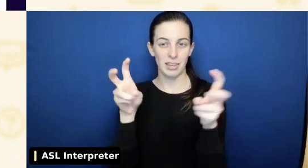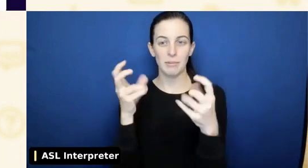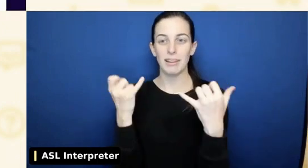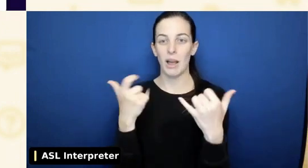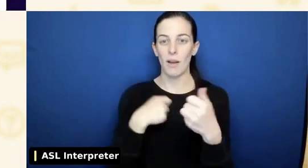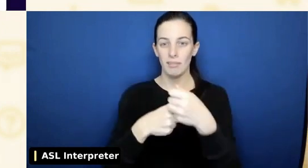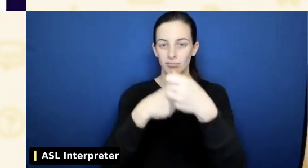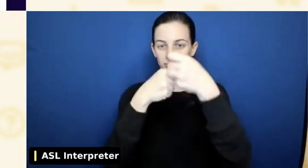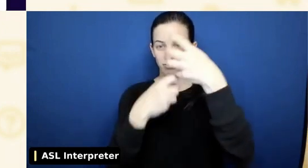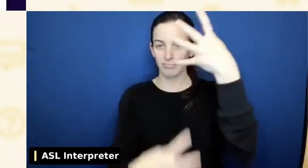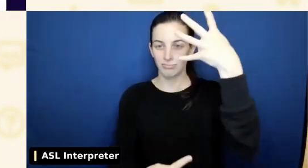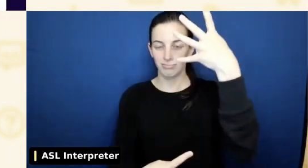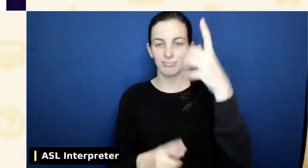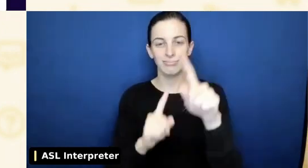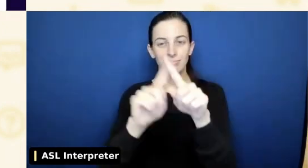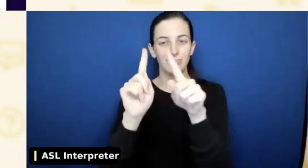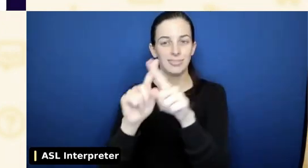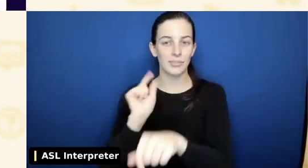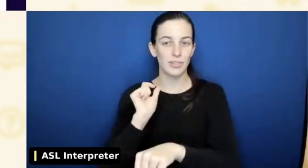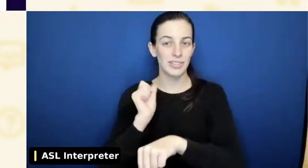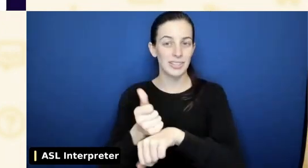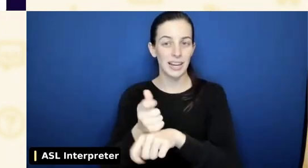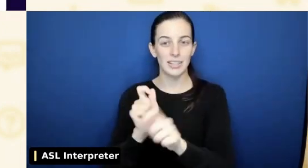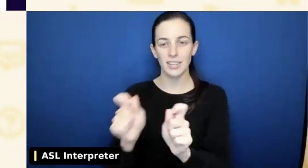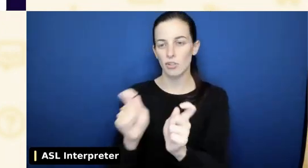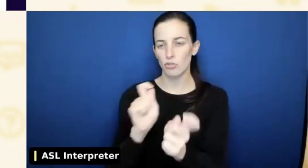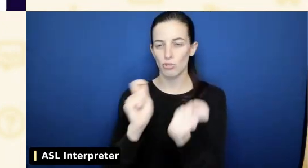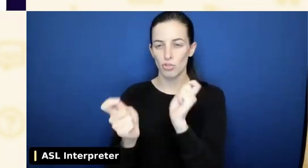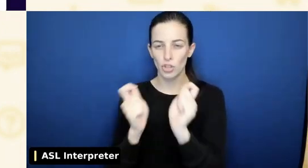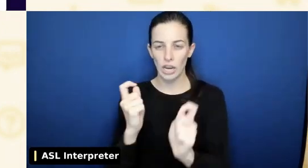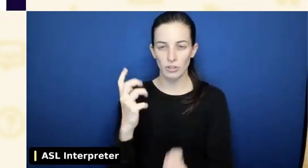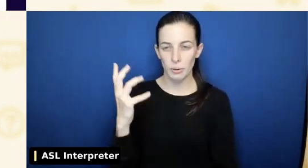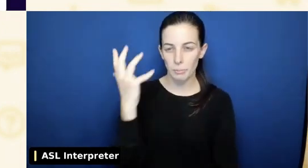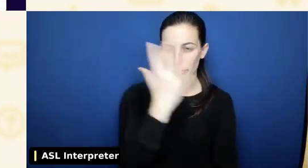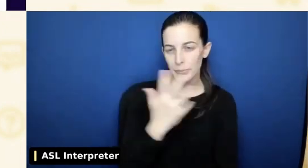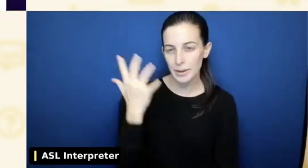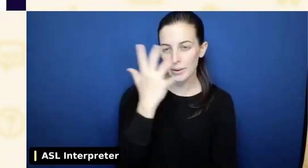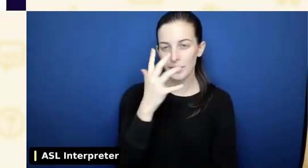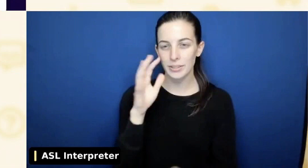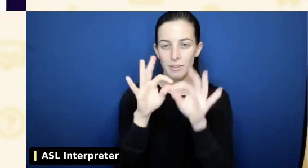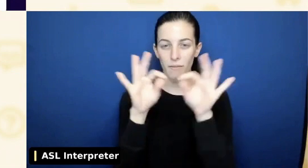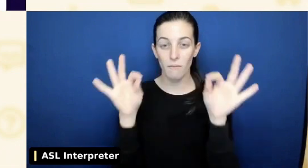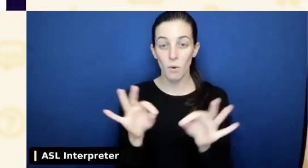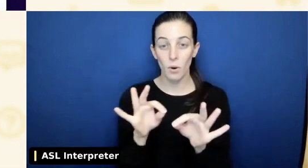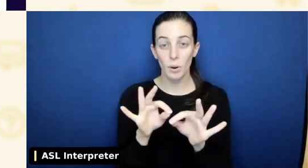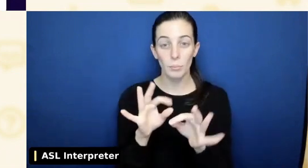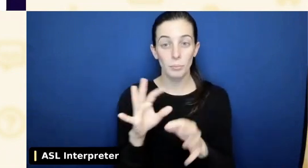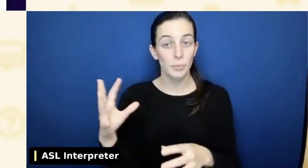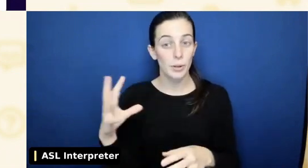of settings that let me change the appearance of my form, including things like button styles.